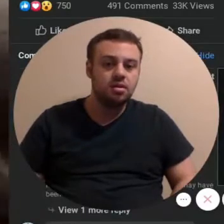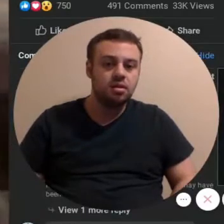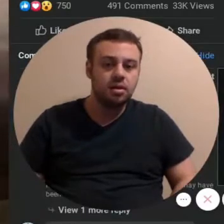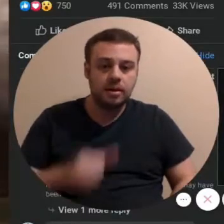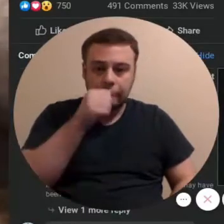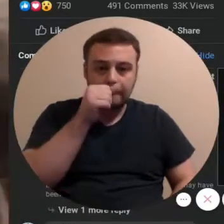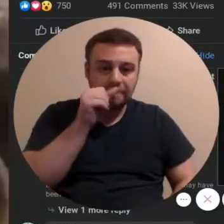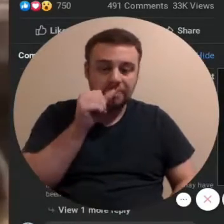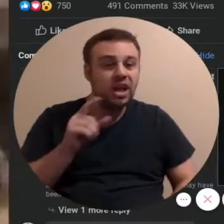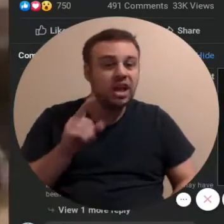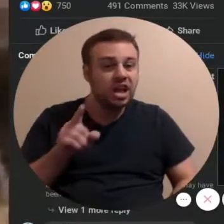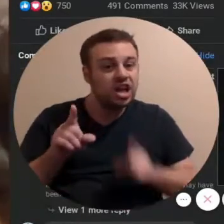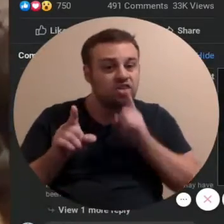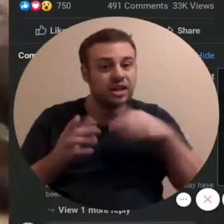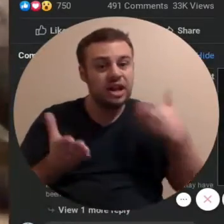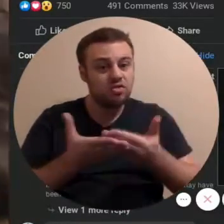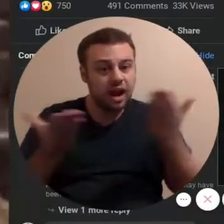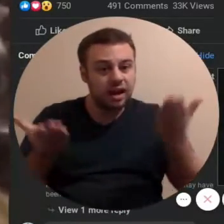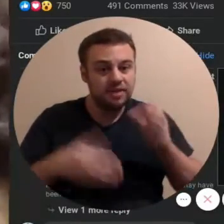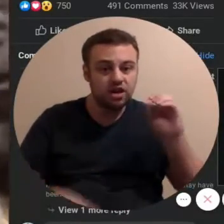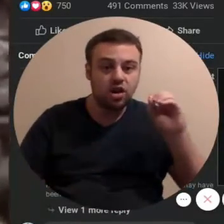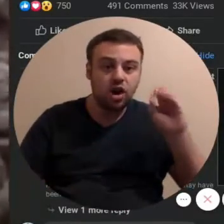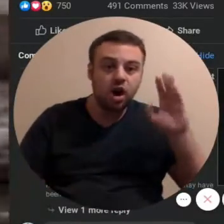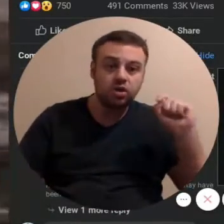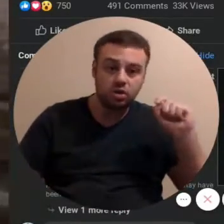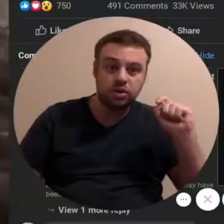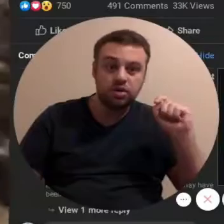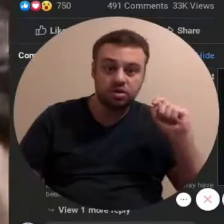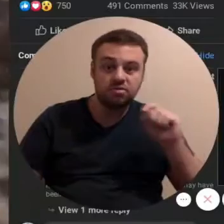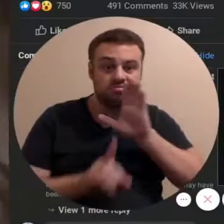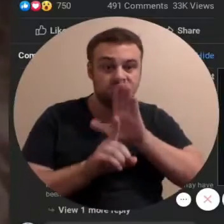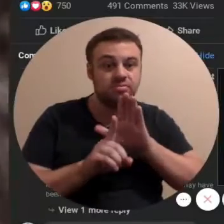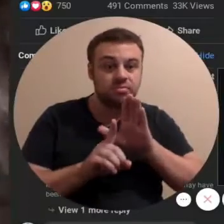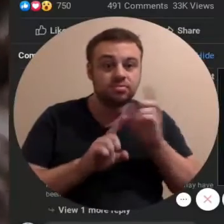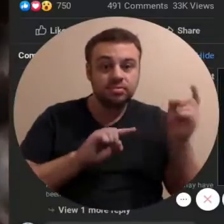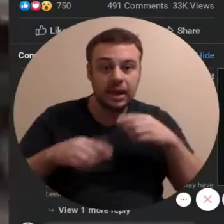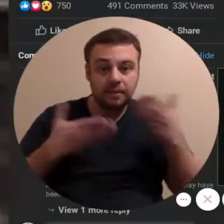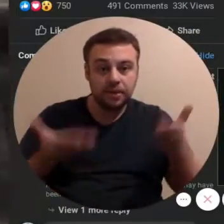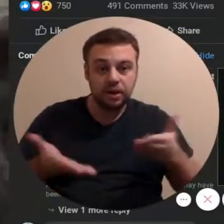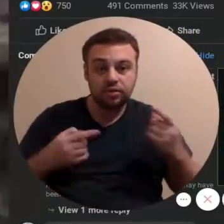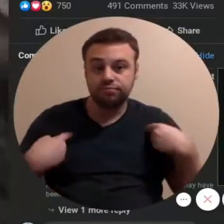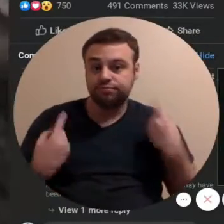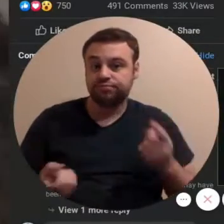Erica: He got here just in October. He's been down in SAB, you guys.